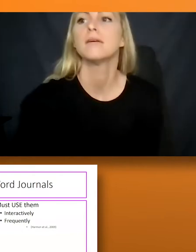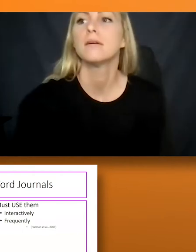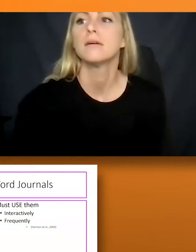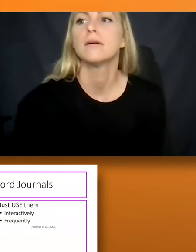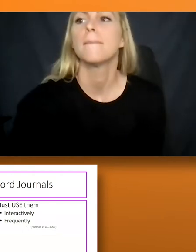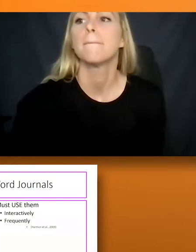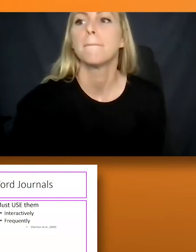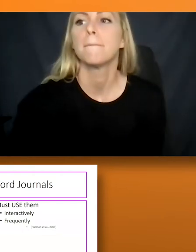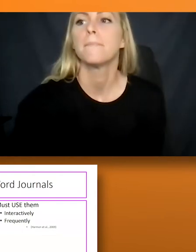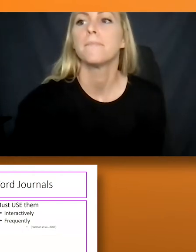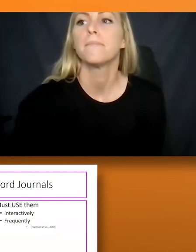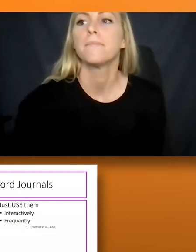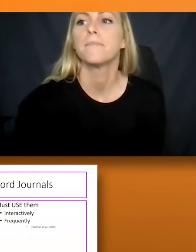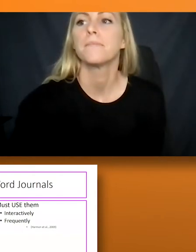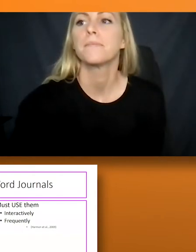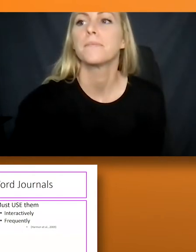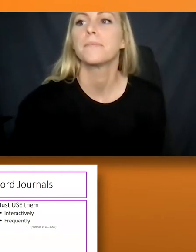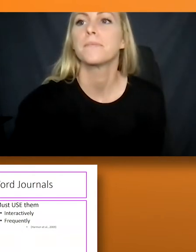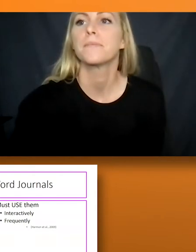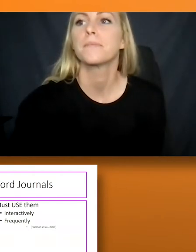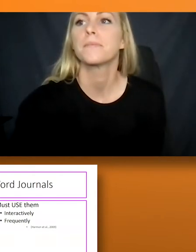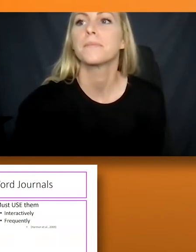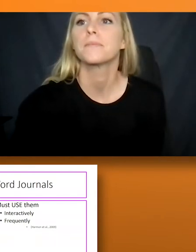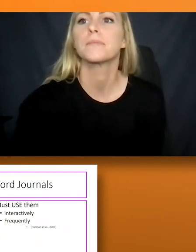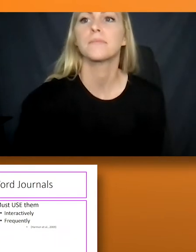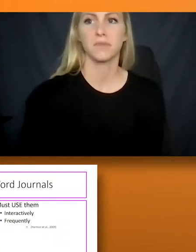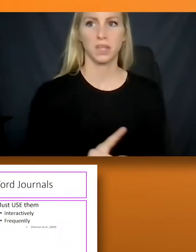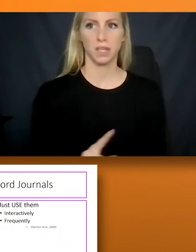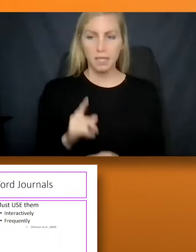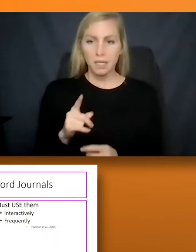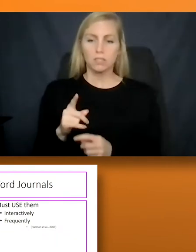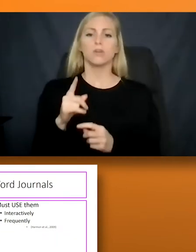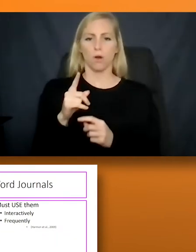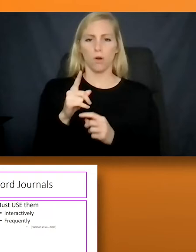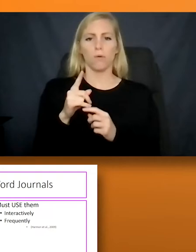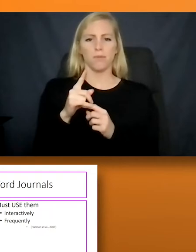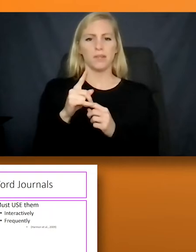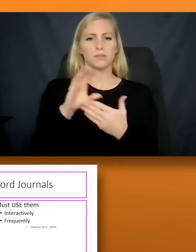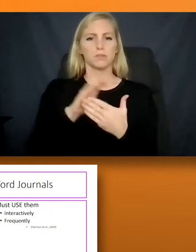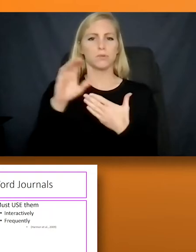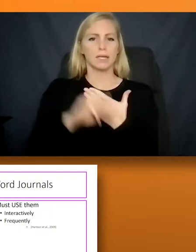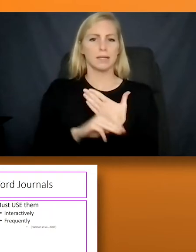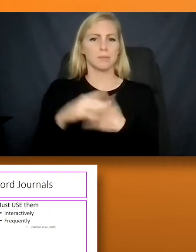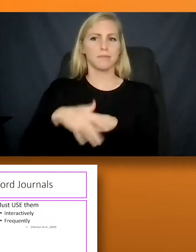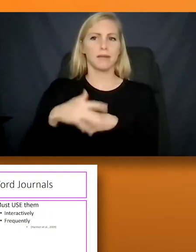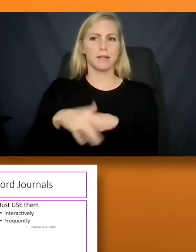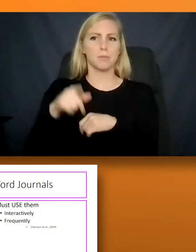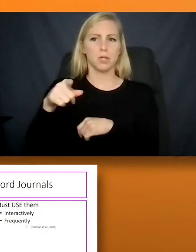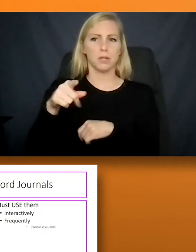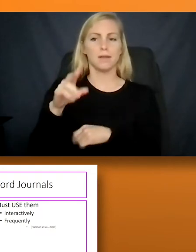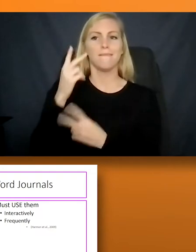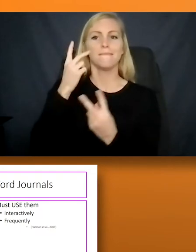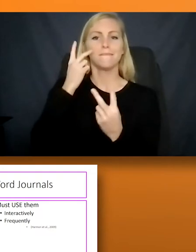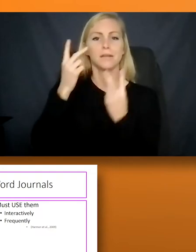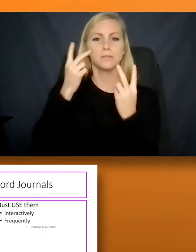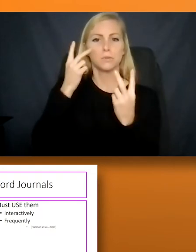called visualizing and verbalizing. And I'm not saying you go by this curriculum, but it has these 12 elements, and it'll--if you're teaching something,